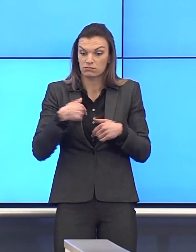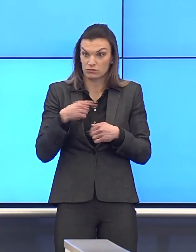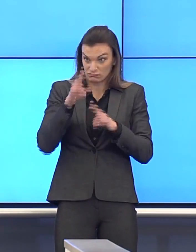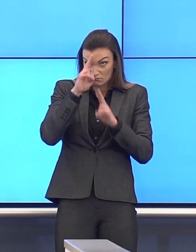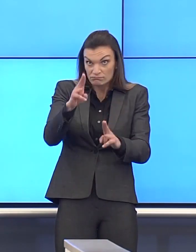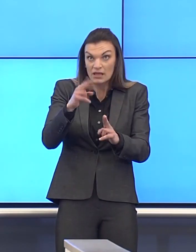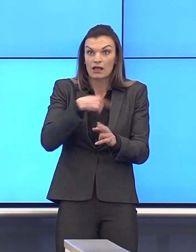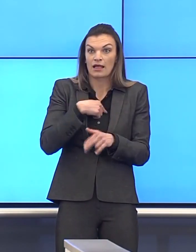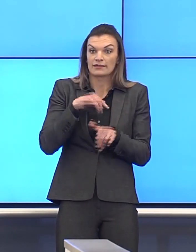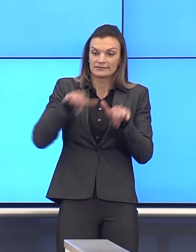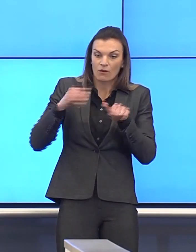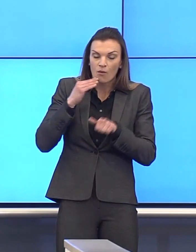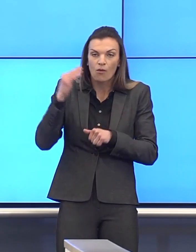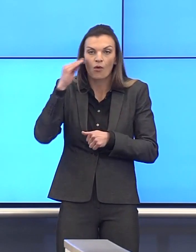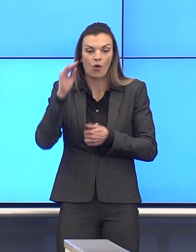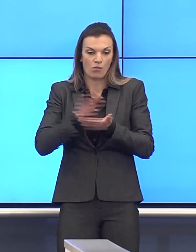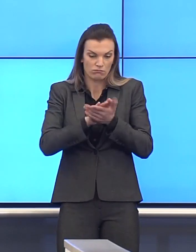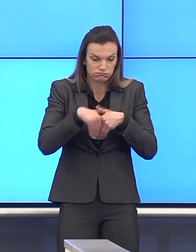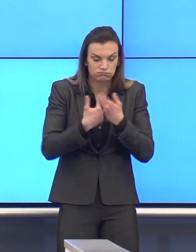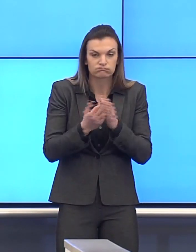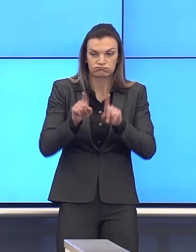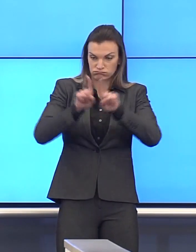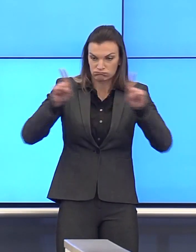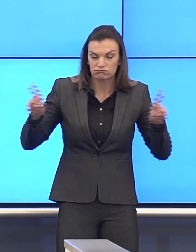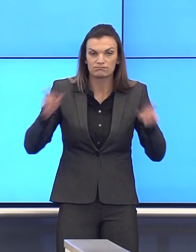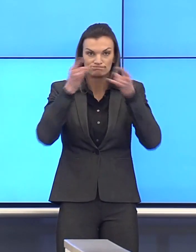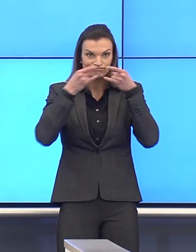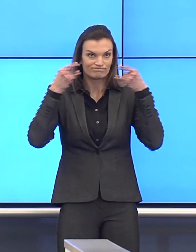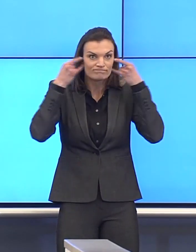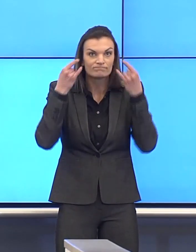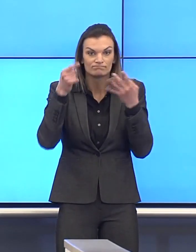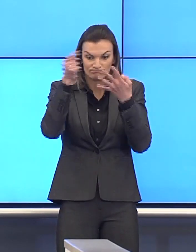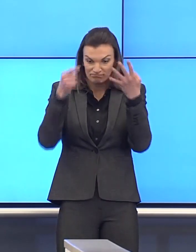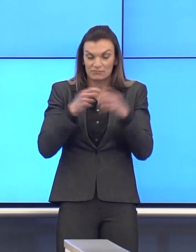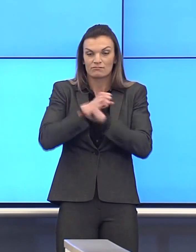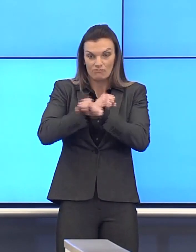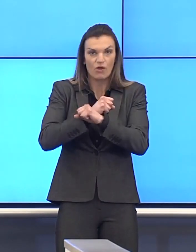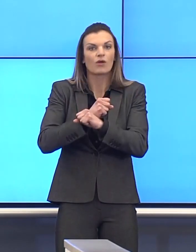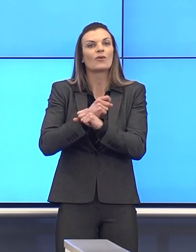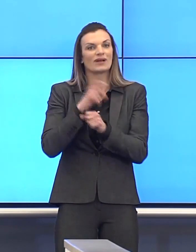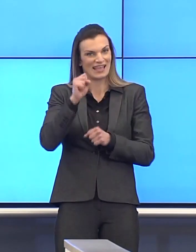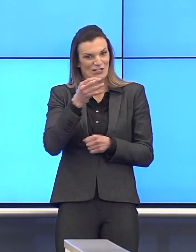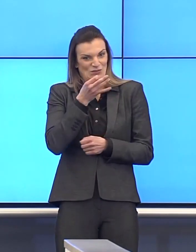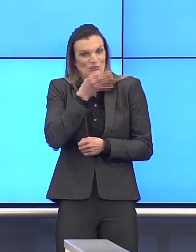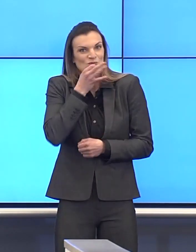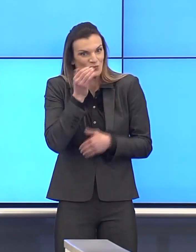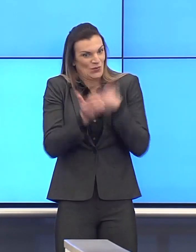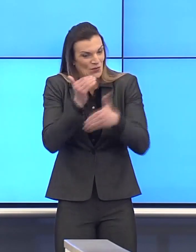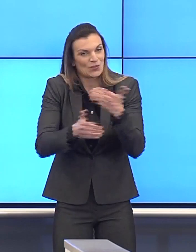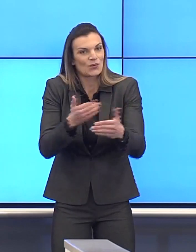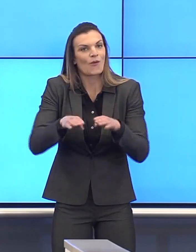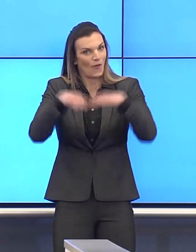KEEP OBSERVING THESE BEST PRACTICES, WE ARE GOING TO GET STRONGER, WE ARE GOING TO BE IN A BETTER POSITION TO START